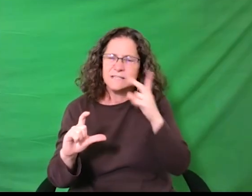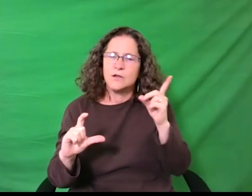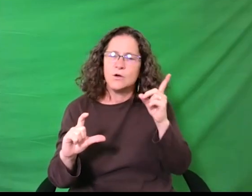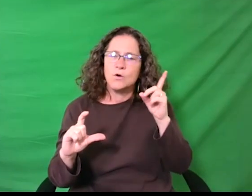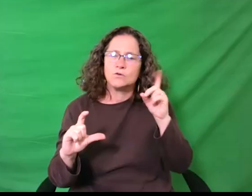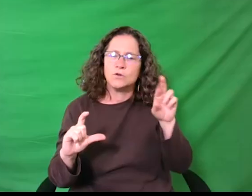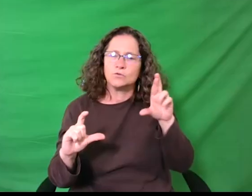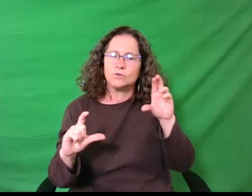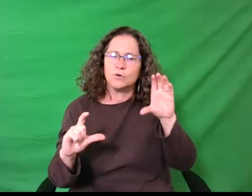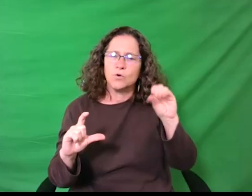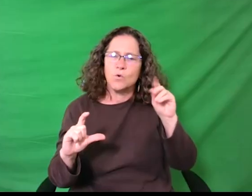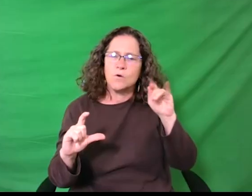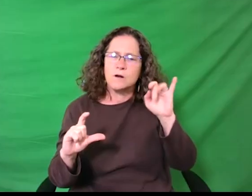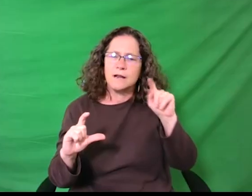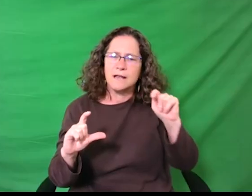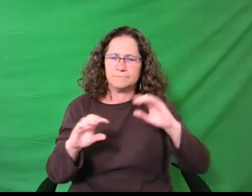to two other individuals.